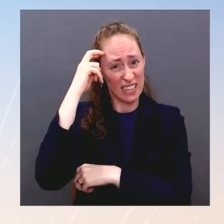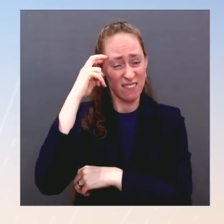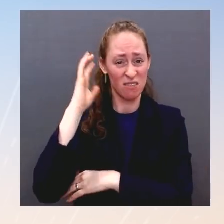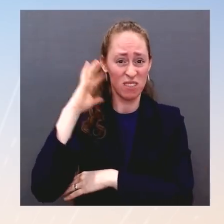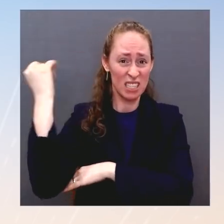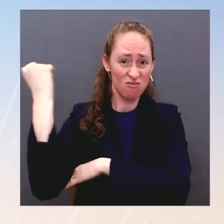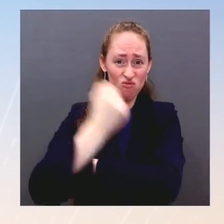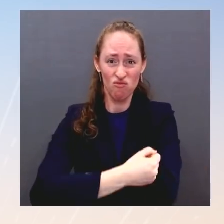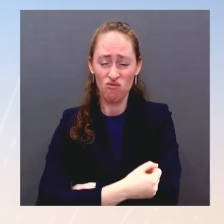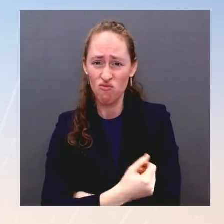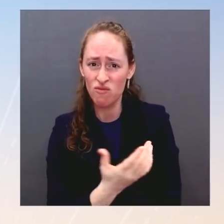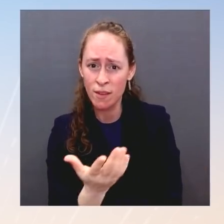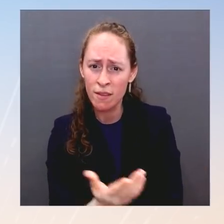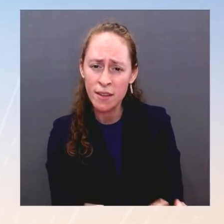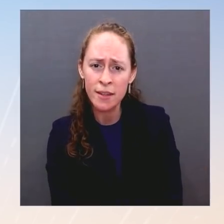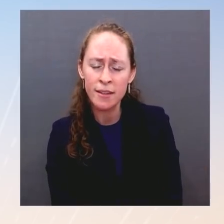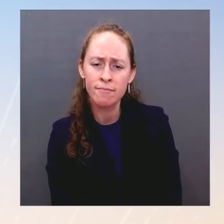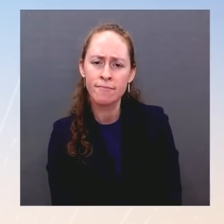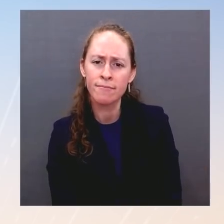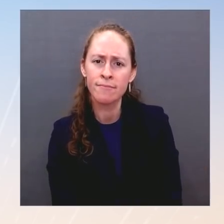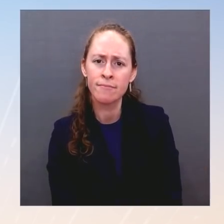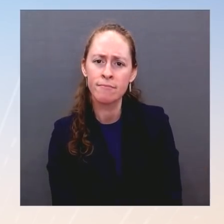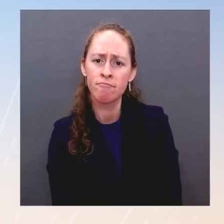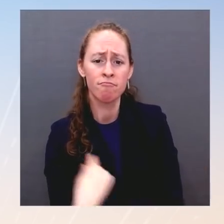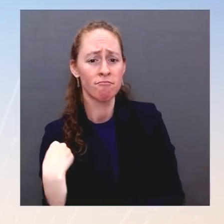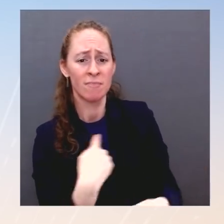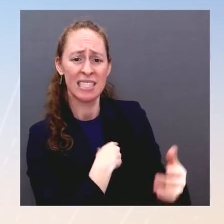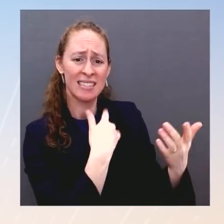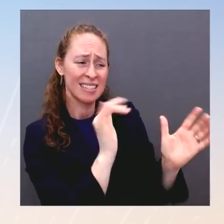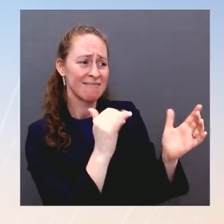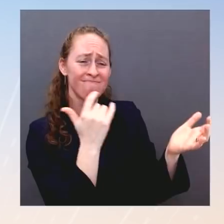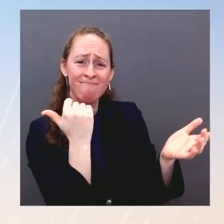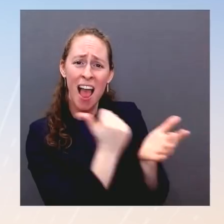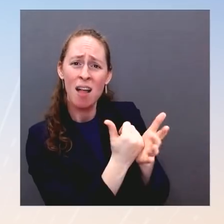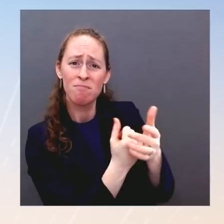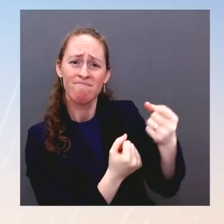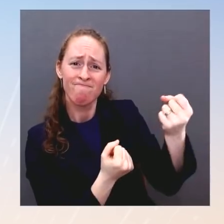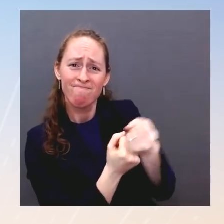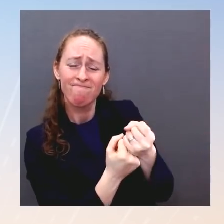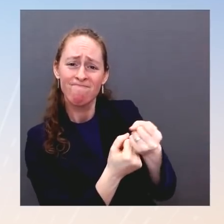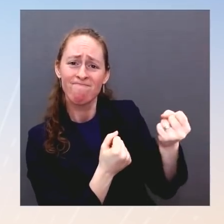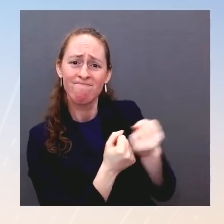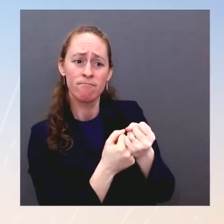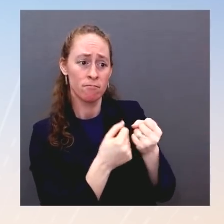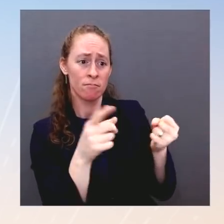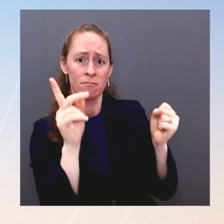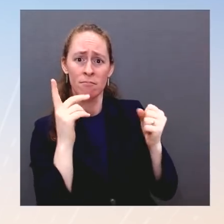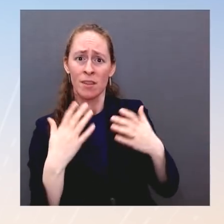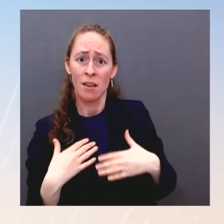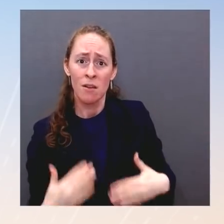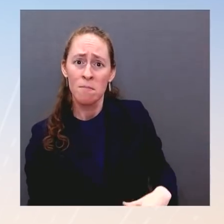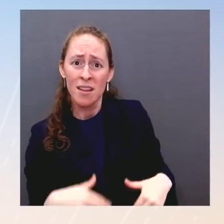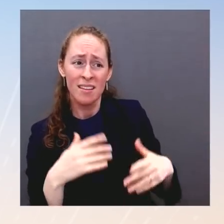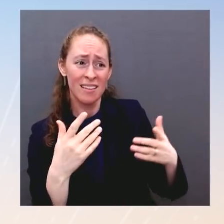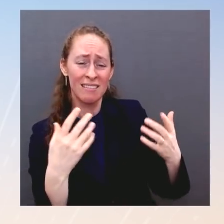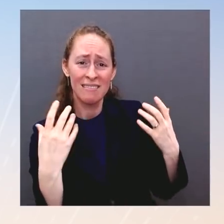of security assistance in the world to the Ukrainian -- to the Ukrainian government, which still stands and support --